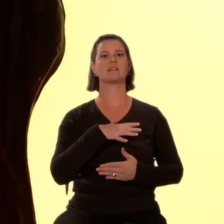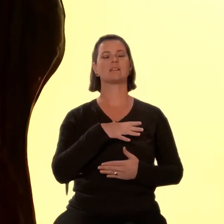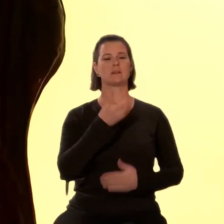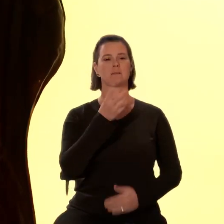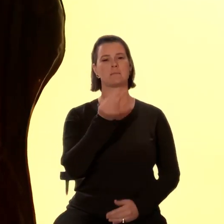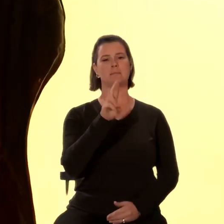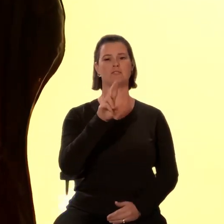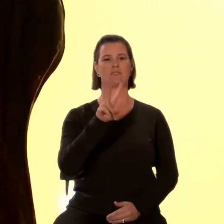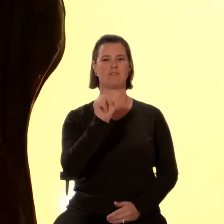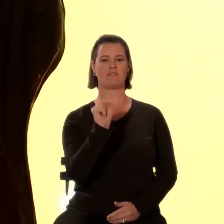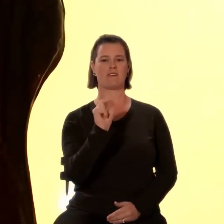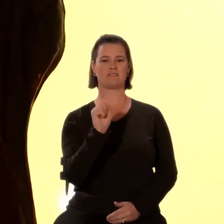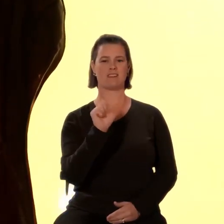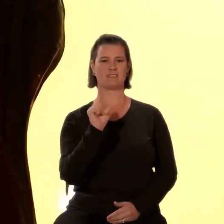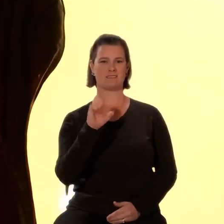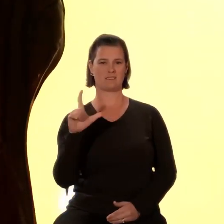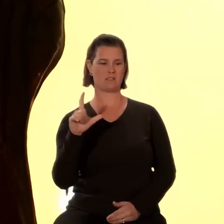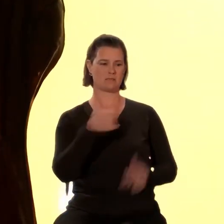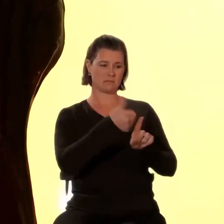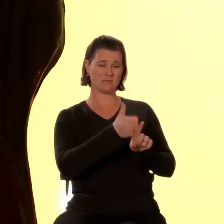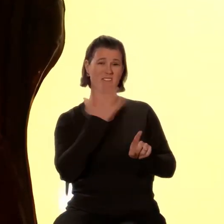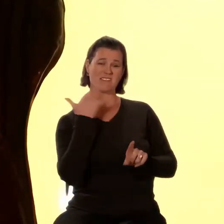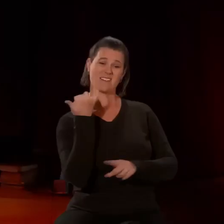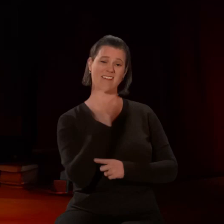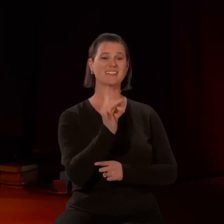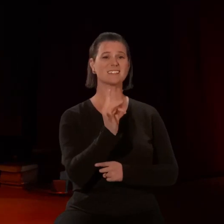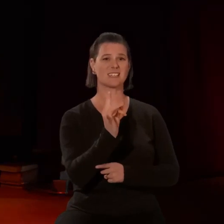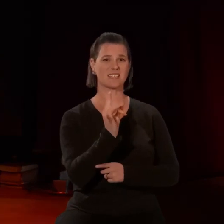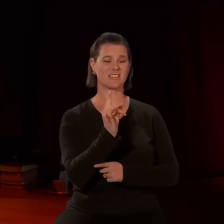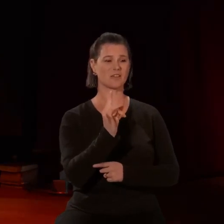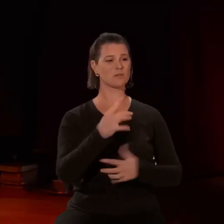Now, she was a blooming, fresh girl of 18, plump and rosy-cheeked.